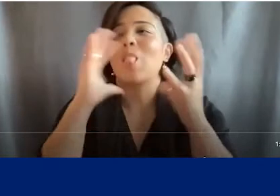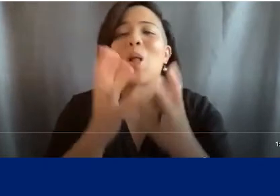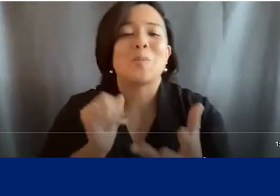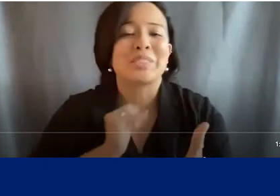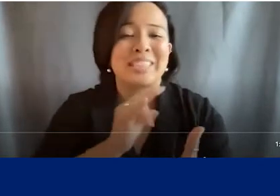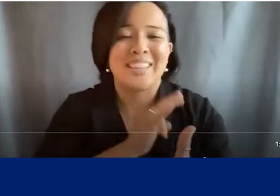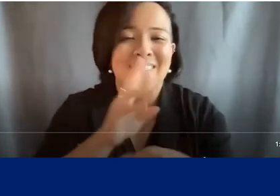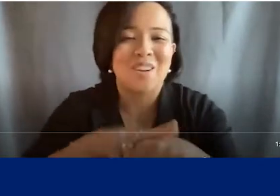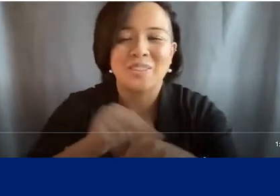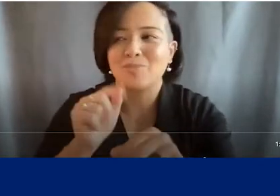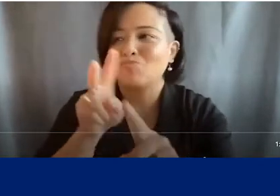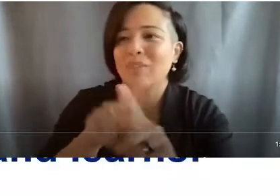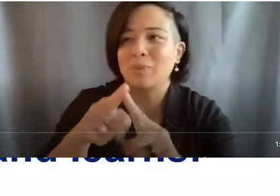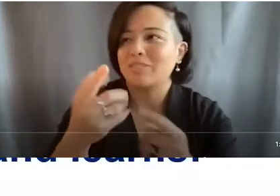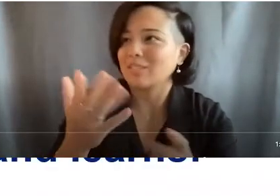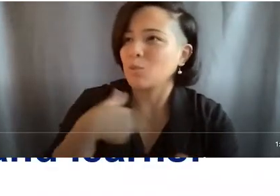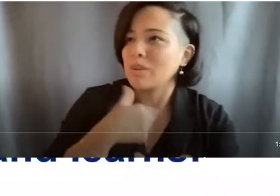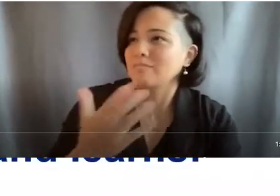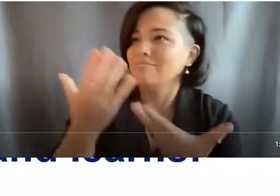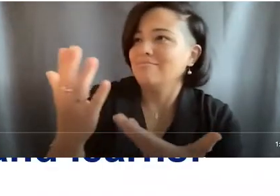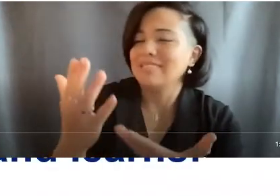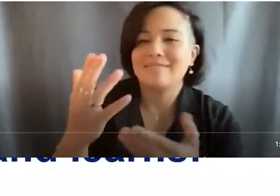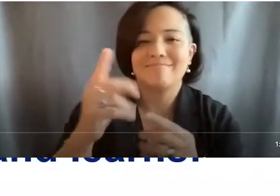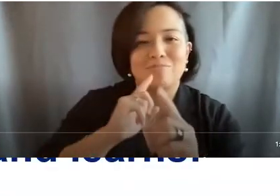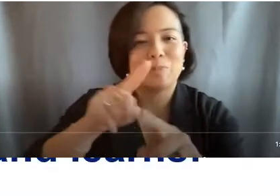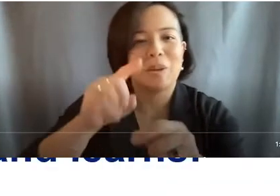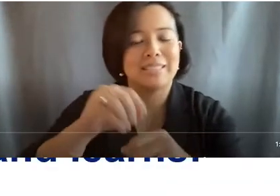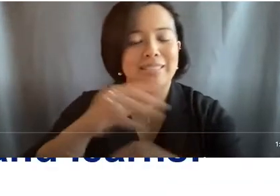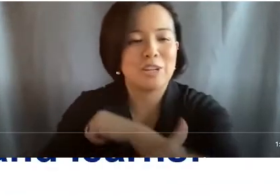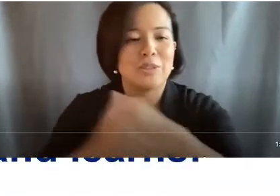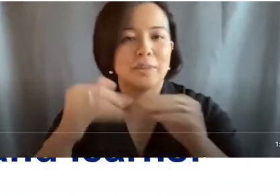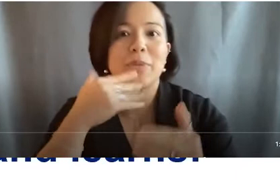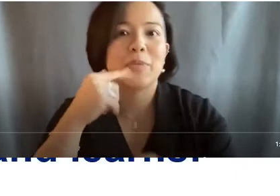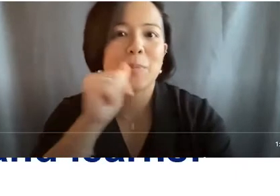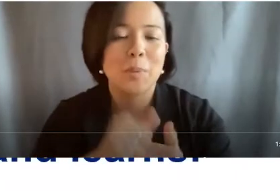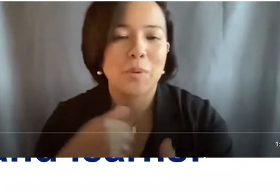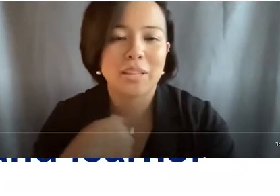So, thank you for joining and thank you for bearing with us. And I hope what we give you is, is useful, but please challenge us and ask questions